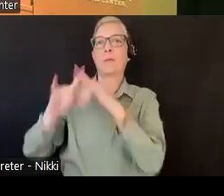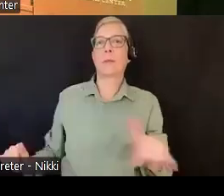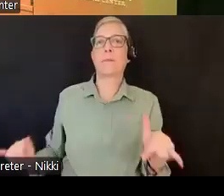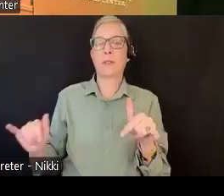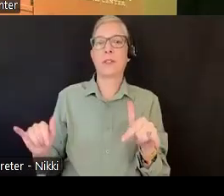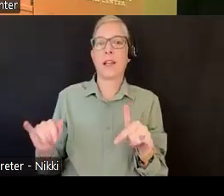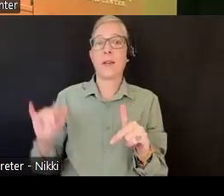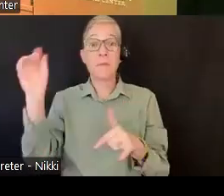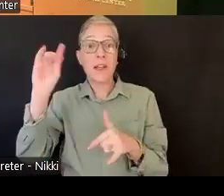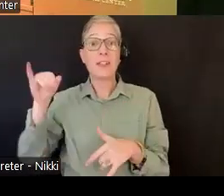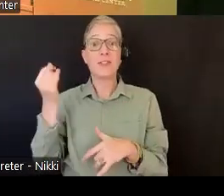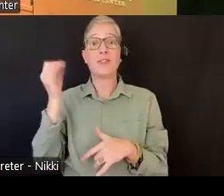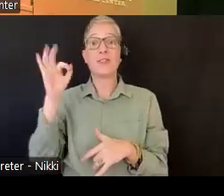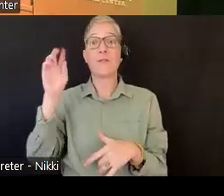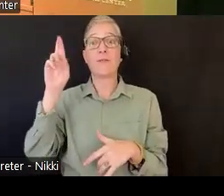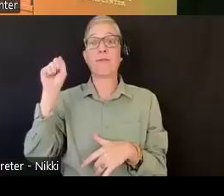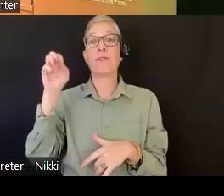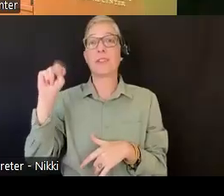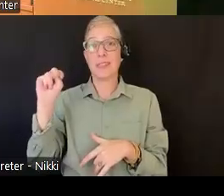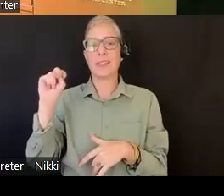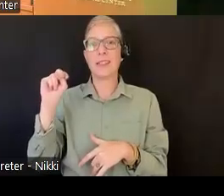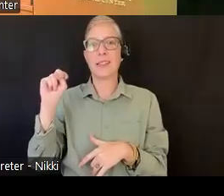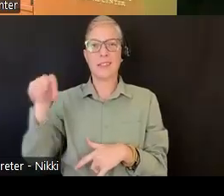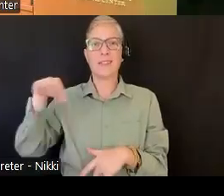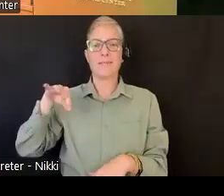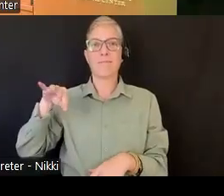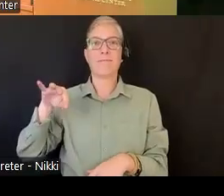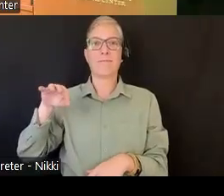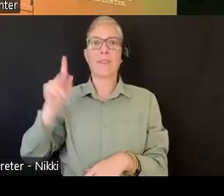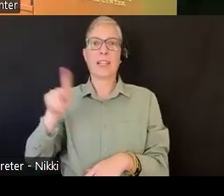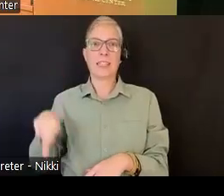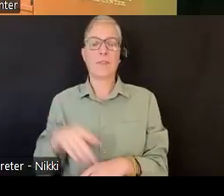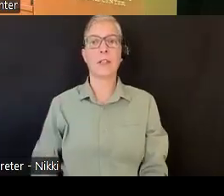it's fun to see John after all these years and hear what he's been up to. Um he is the founder